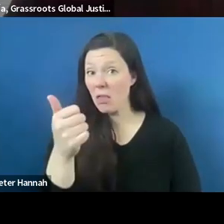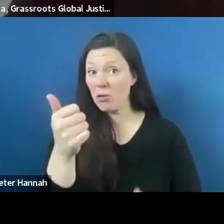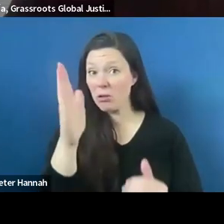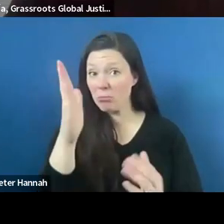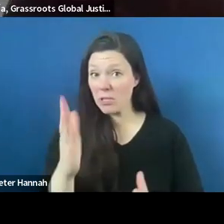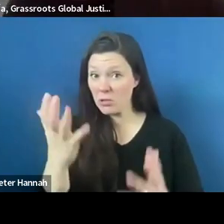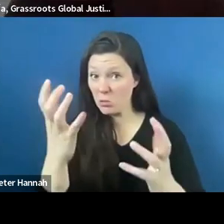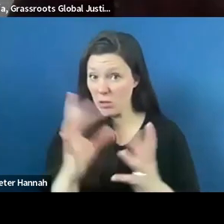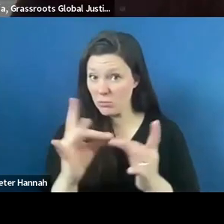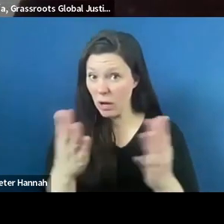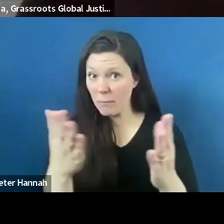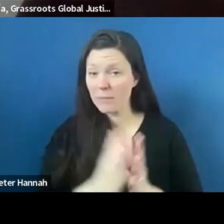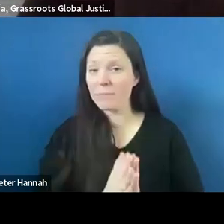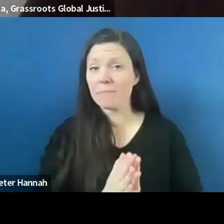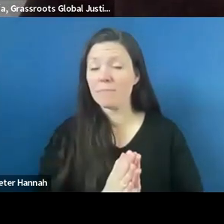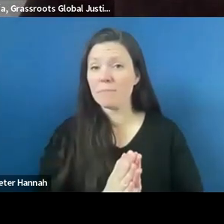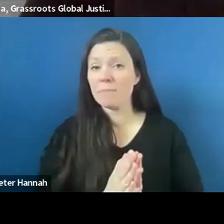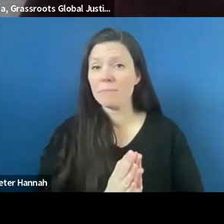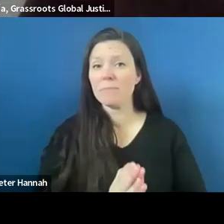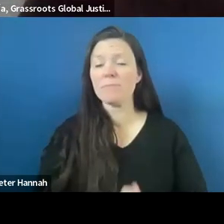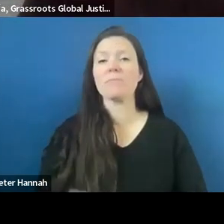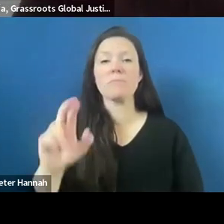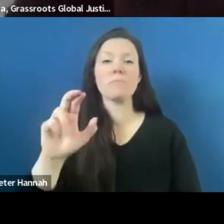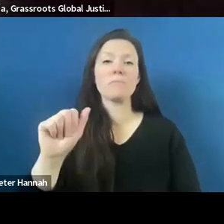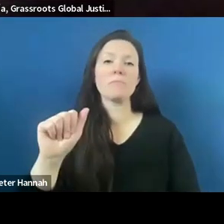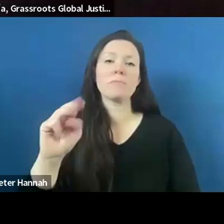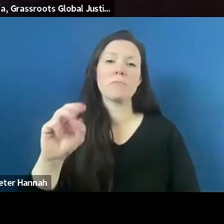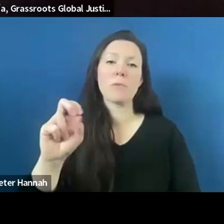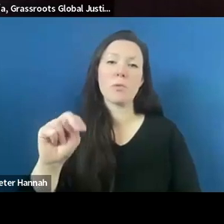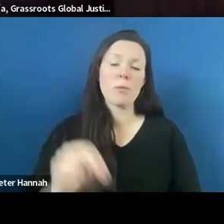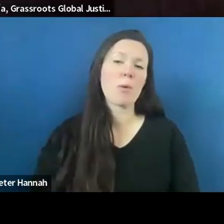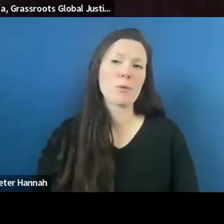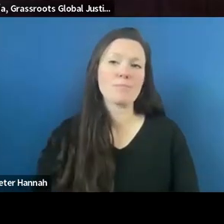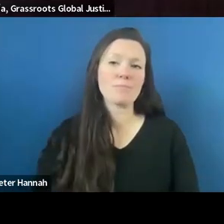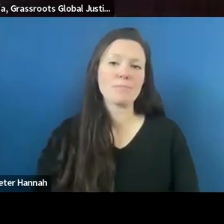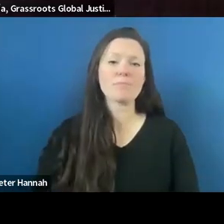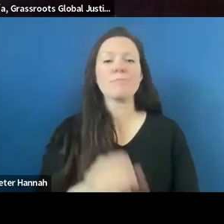Yeah, I think, you know, unions play an important role.